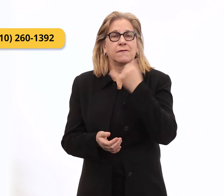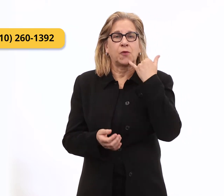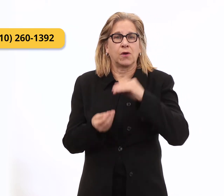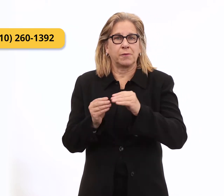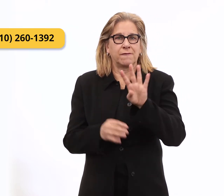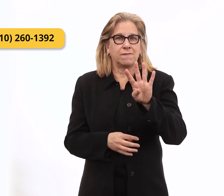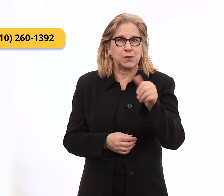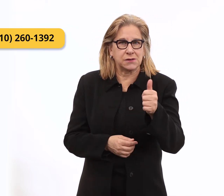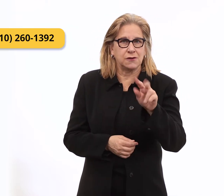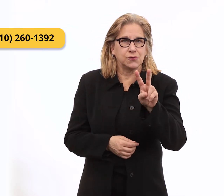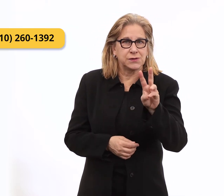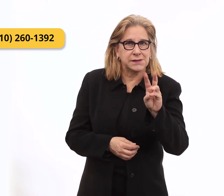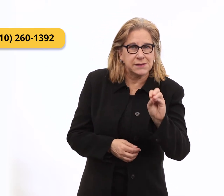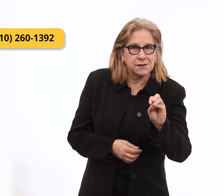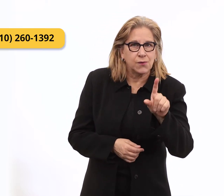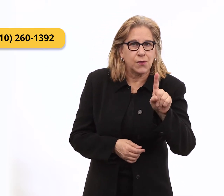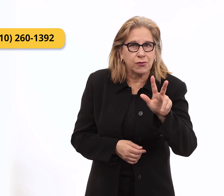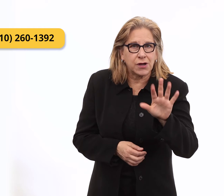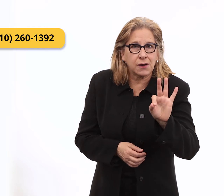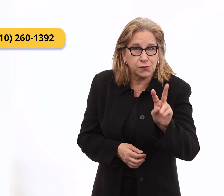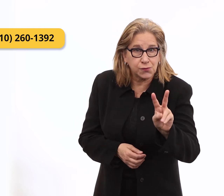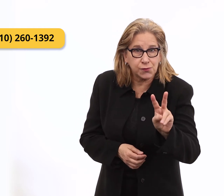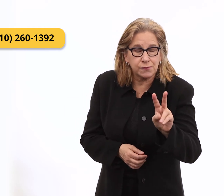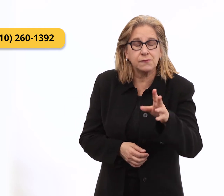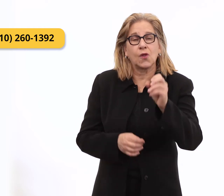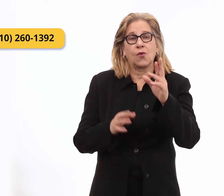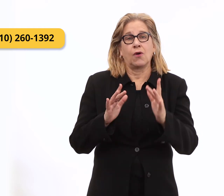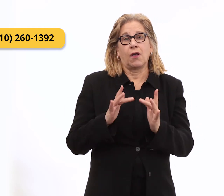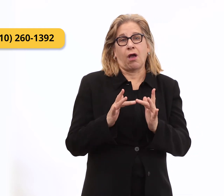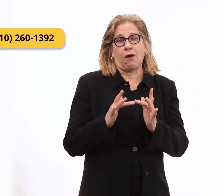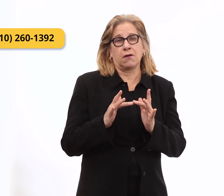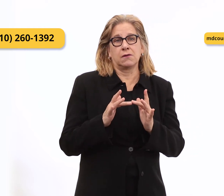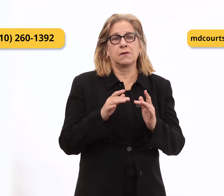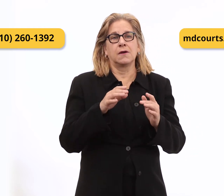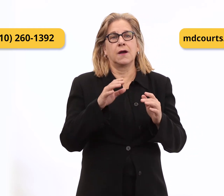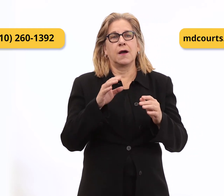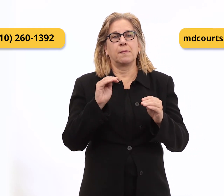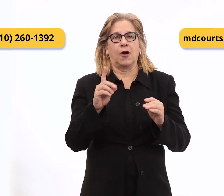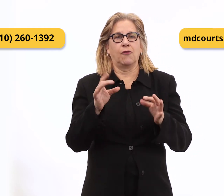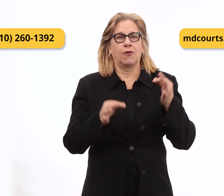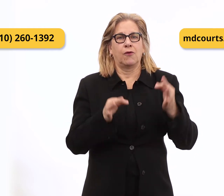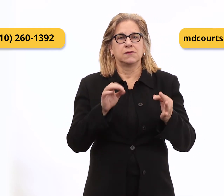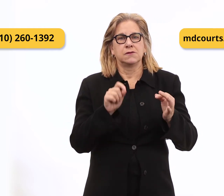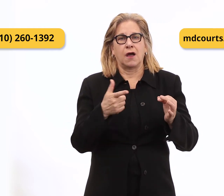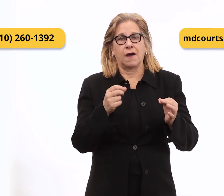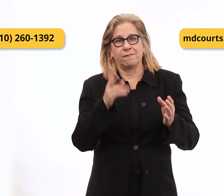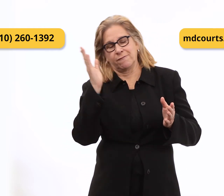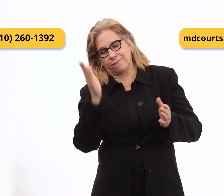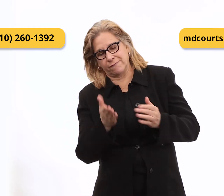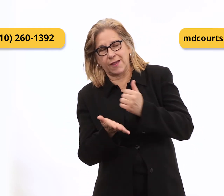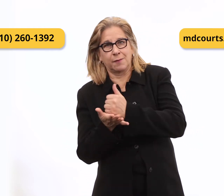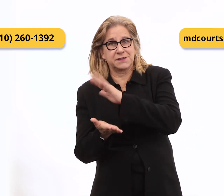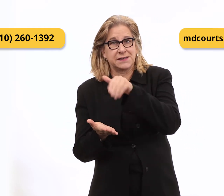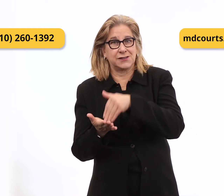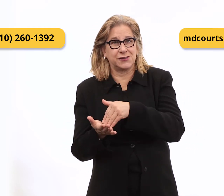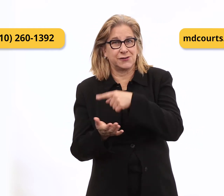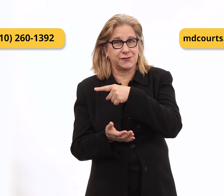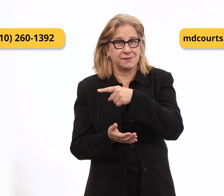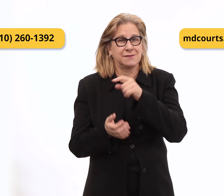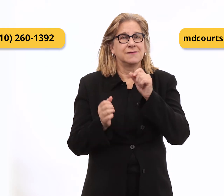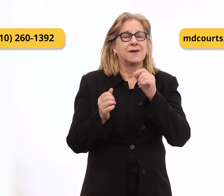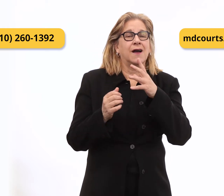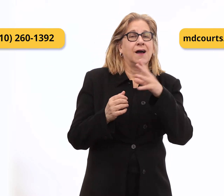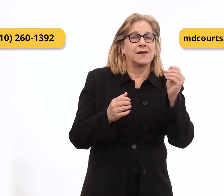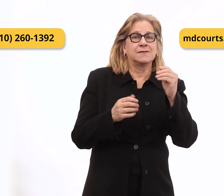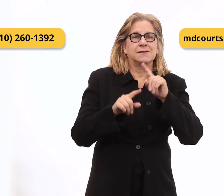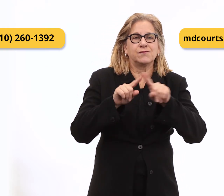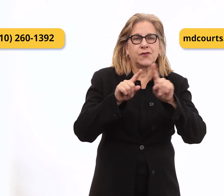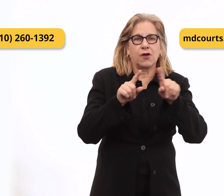Call 410-260-1392 or go online to mdcourts.gov\helpcenter